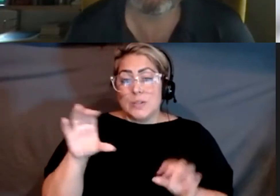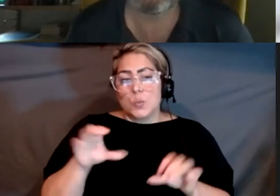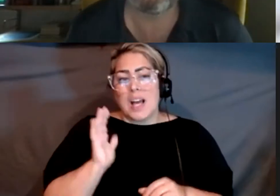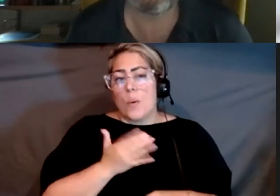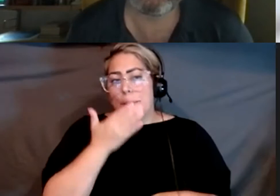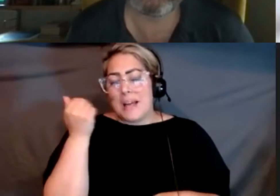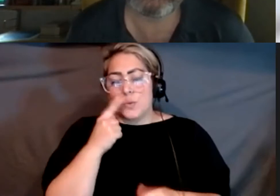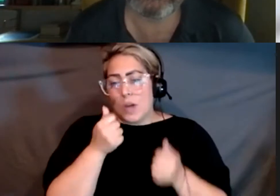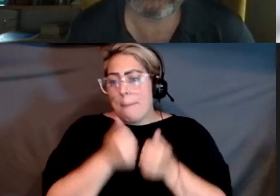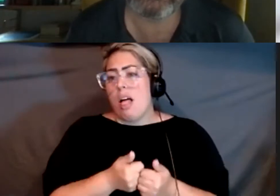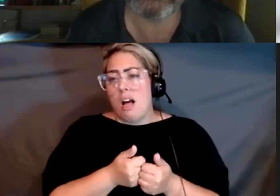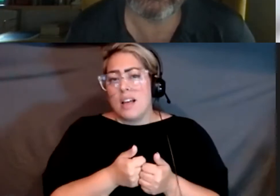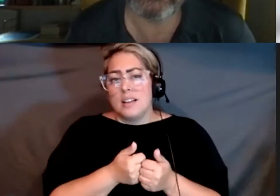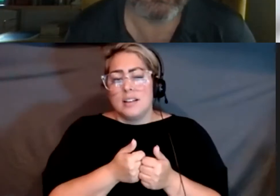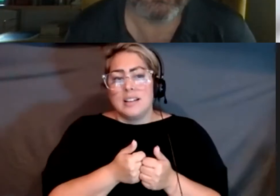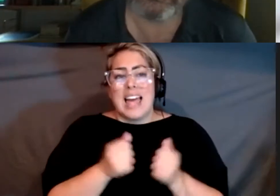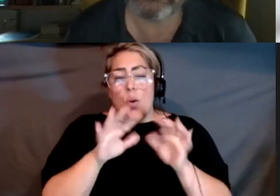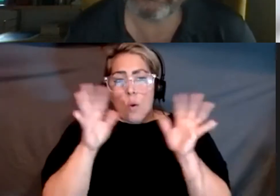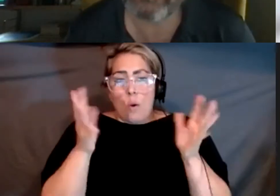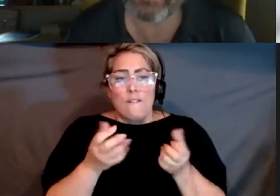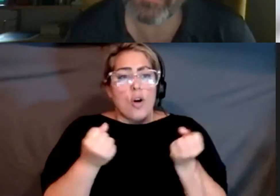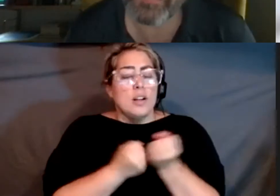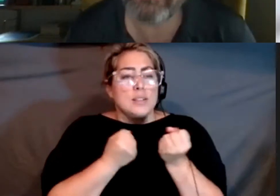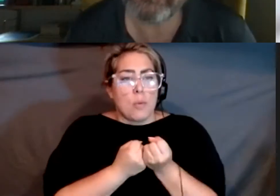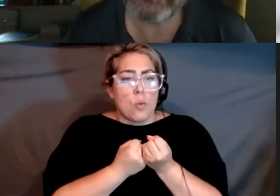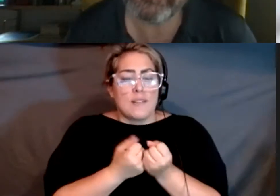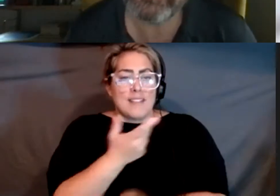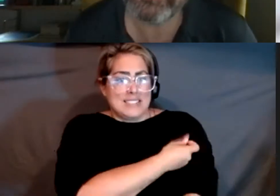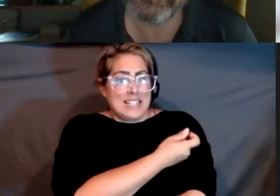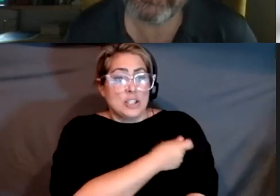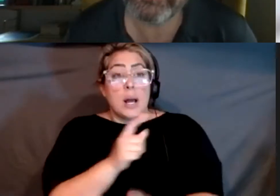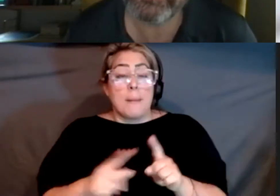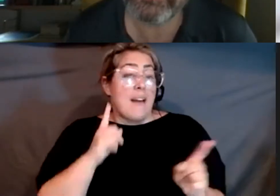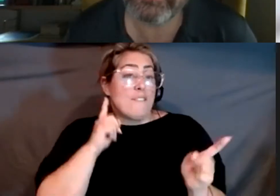And overall supports vaccination. But I have heard that there are some studios